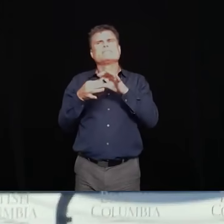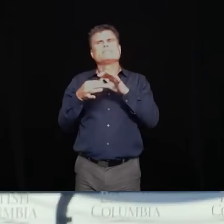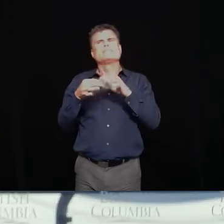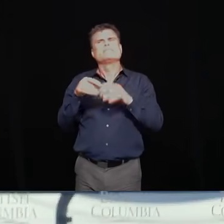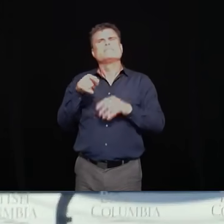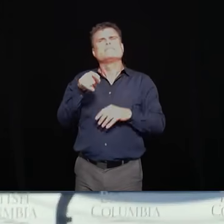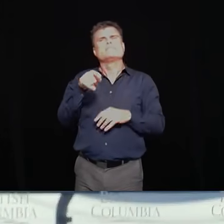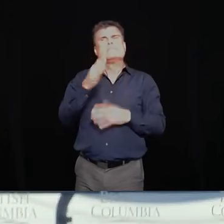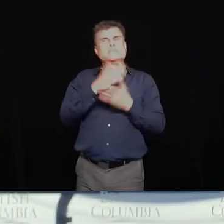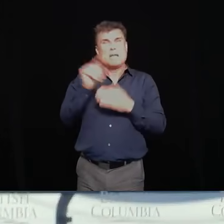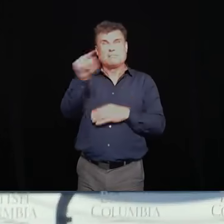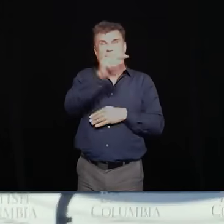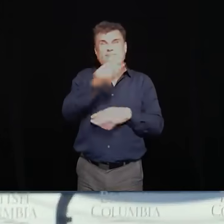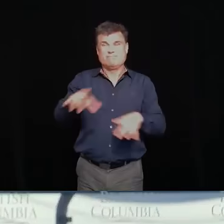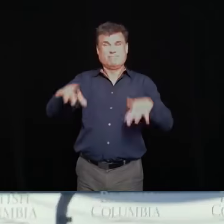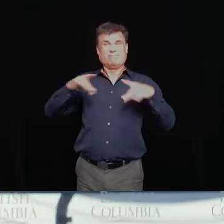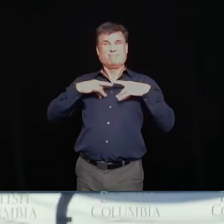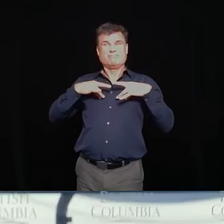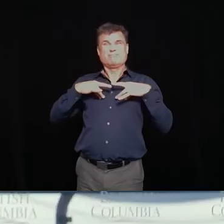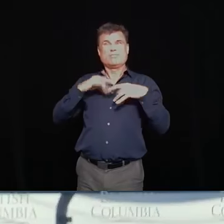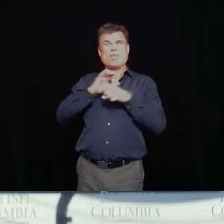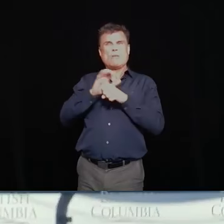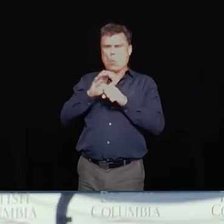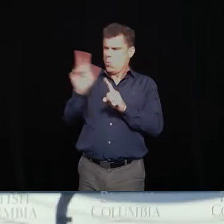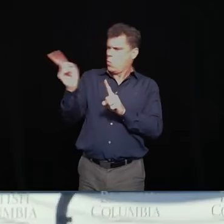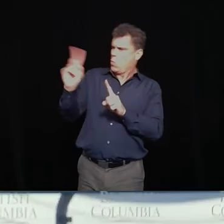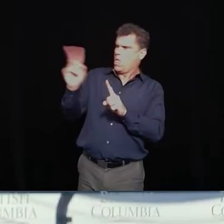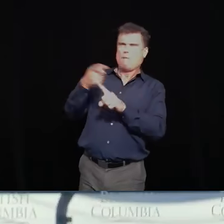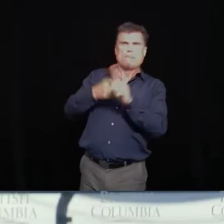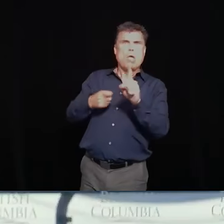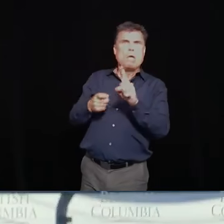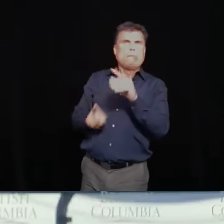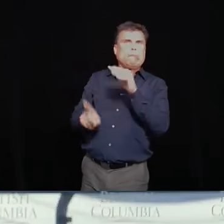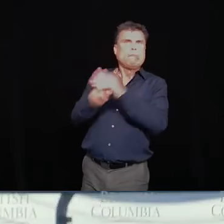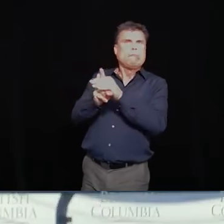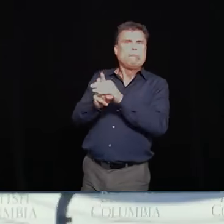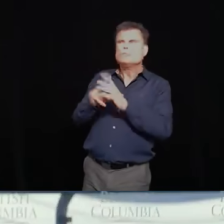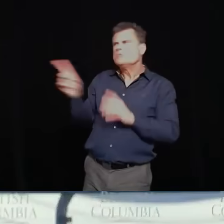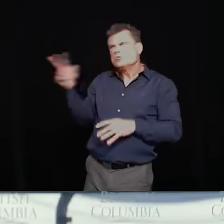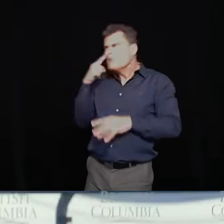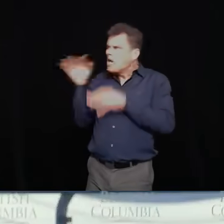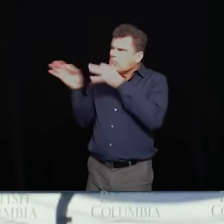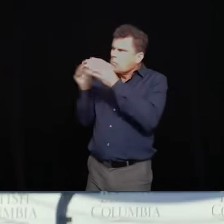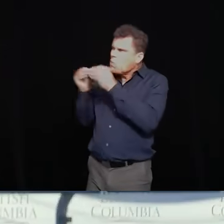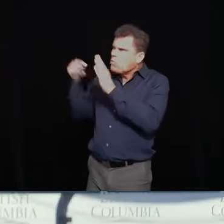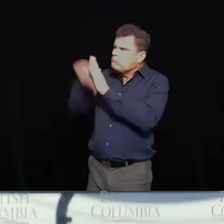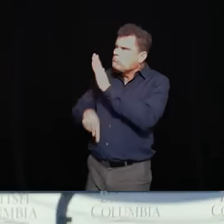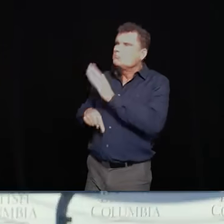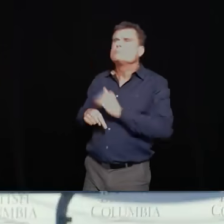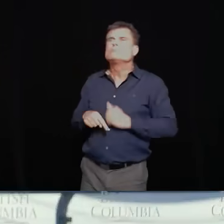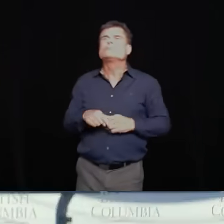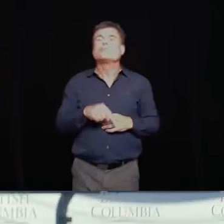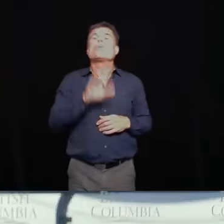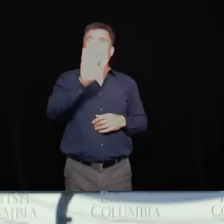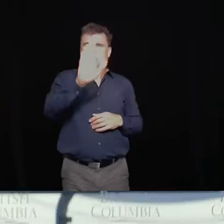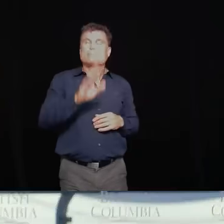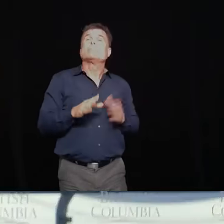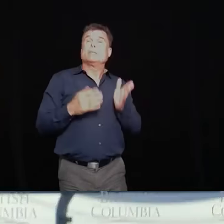And more than 600 of them have met the qualifications and a significant number have already been hired and others are in the interview stage.